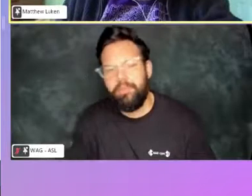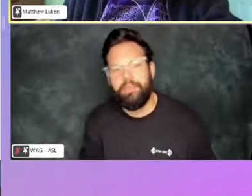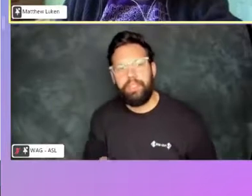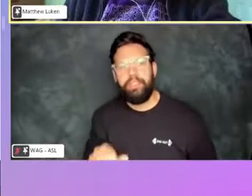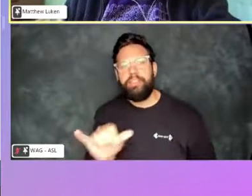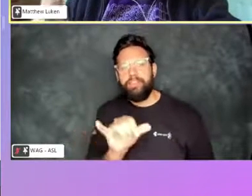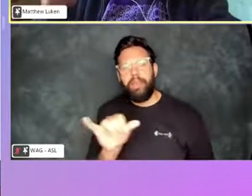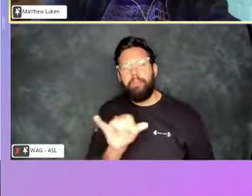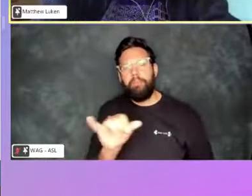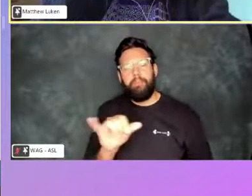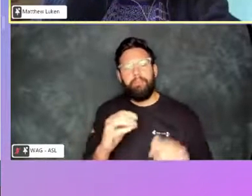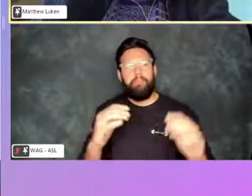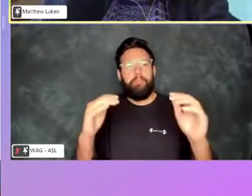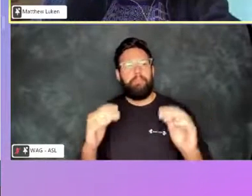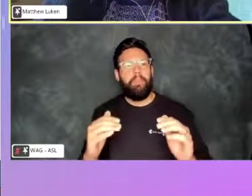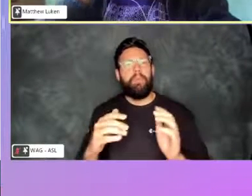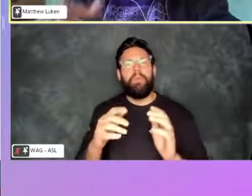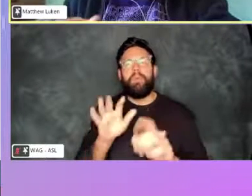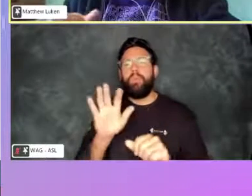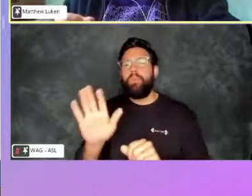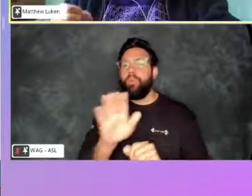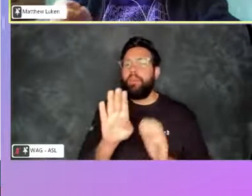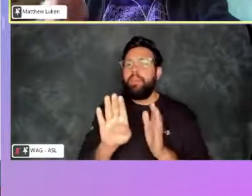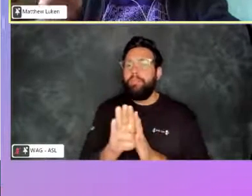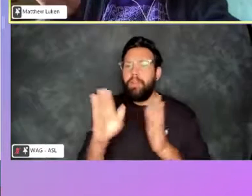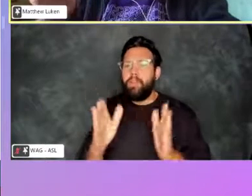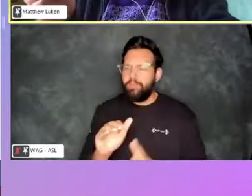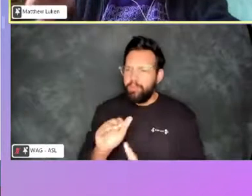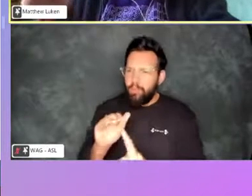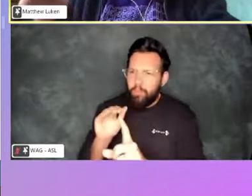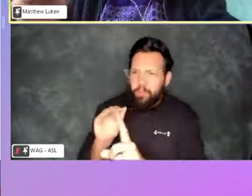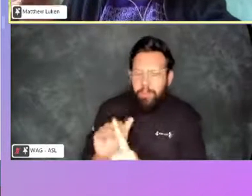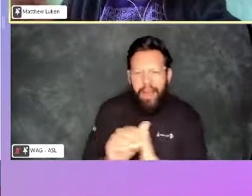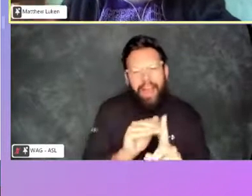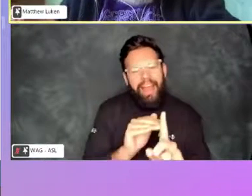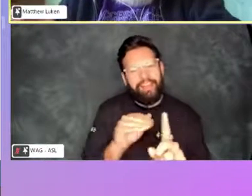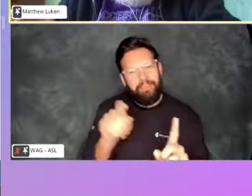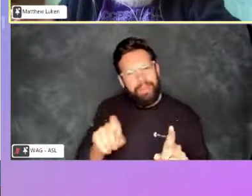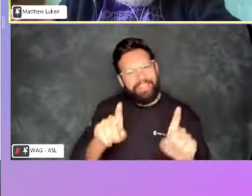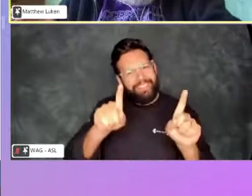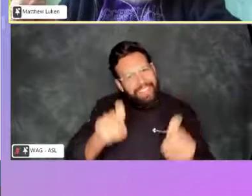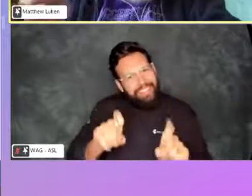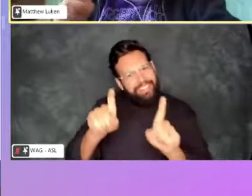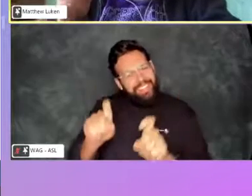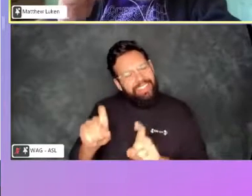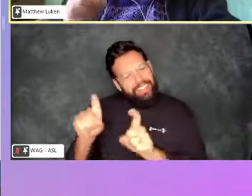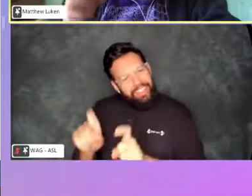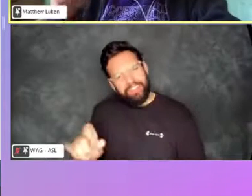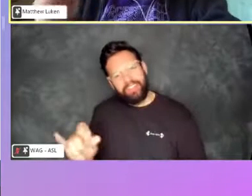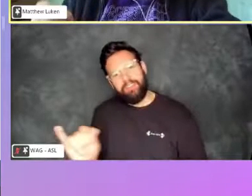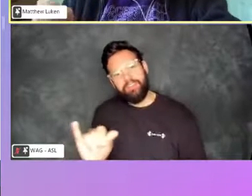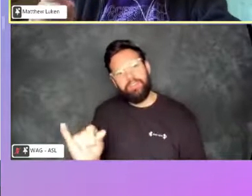test in when it's on a standalone alone, and remind that they your developers are new to a task, just because